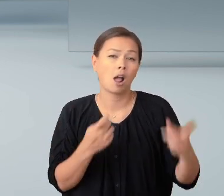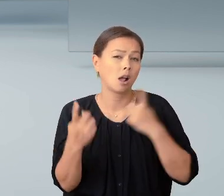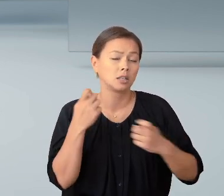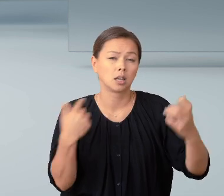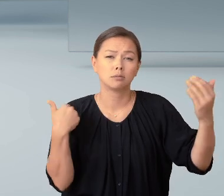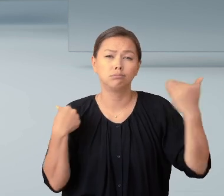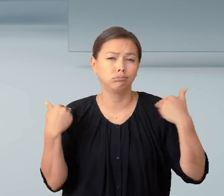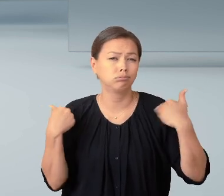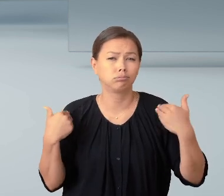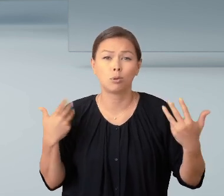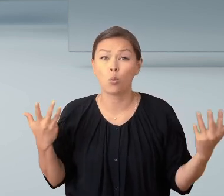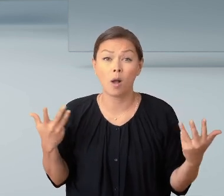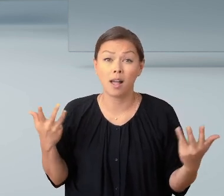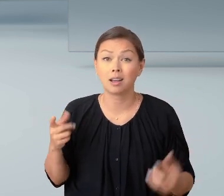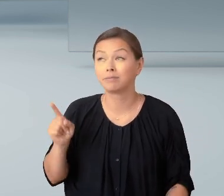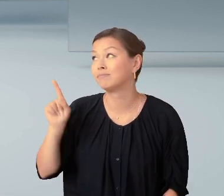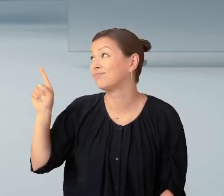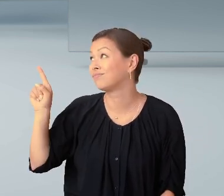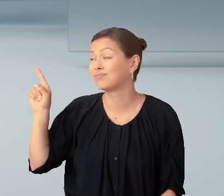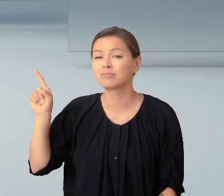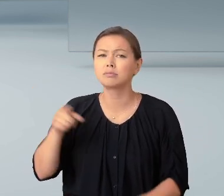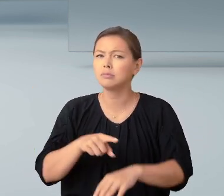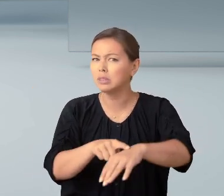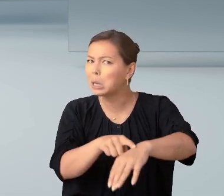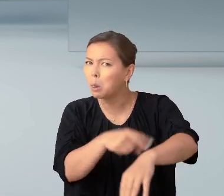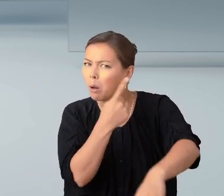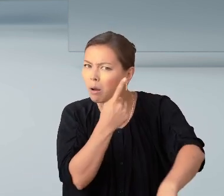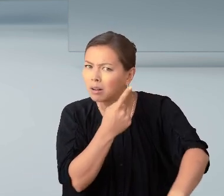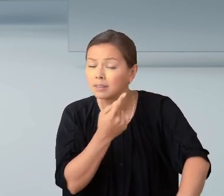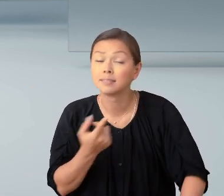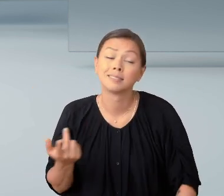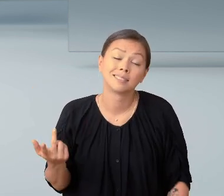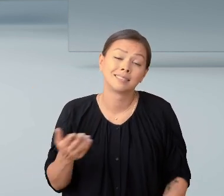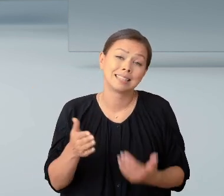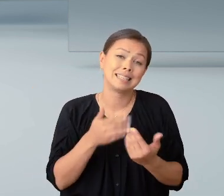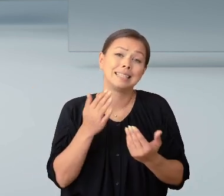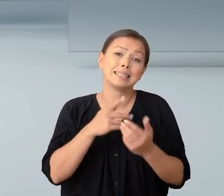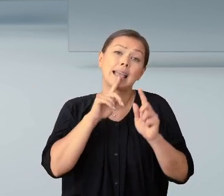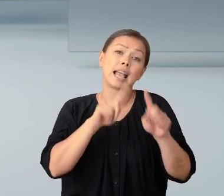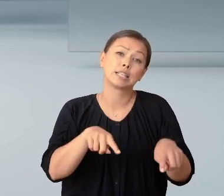it take? Well, easy answer, it depends, but typically, they fall